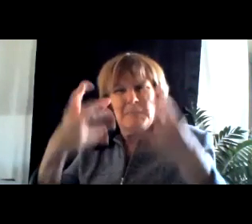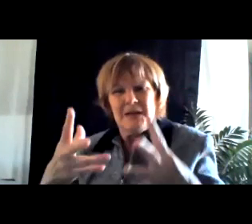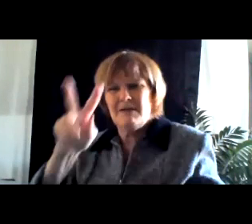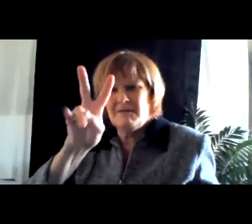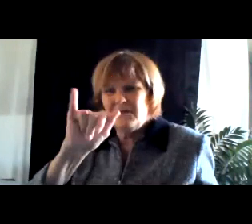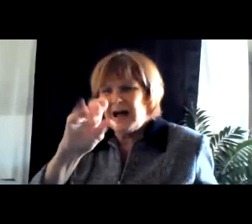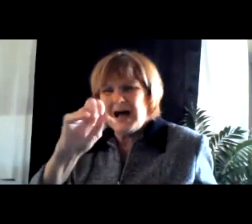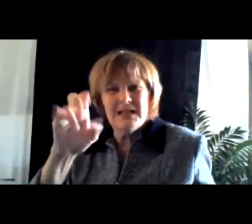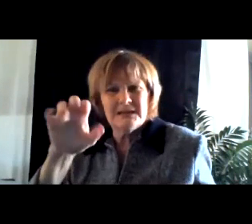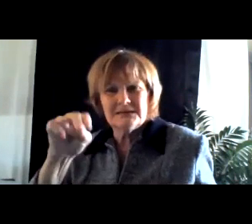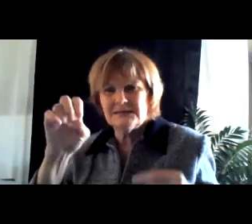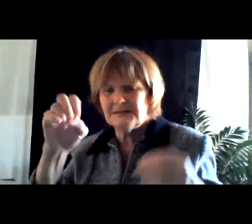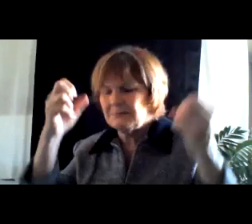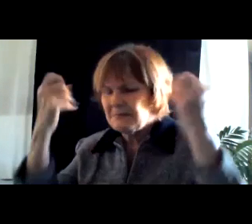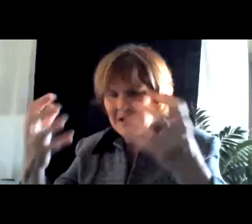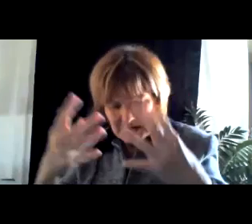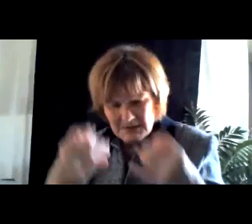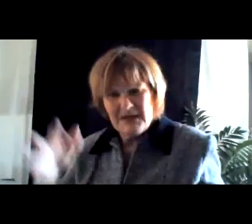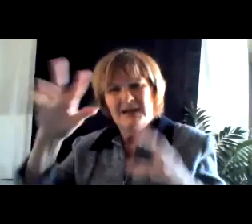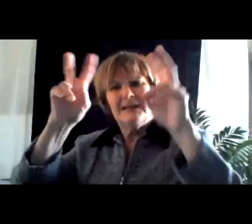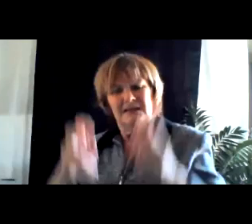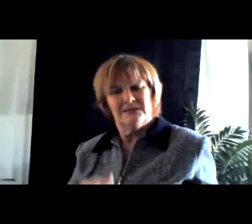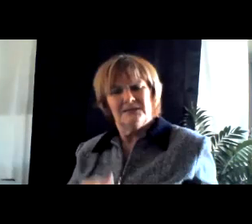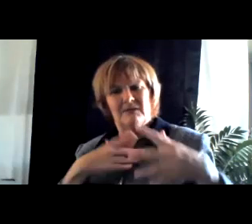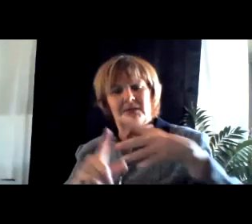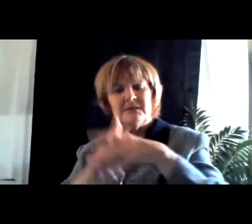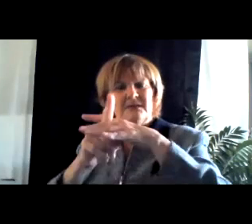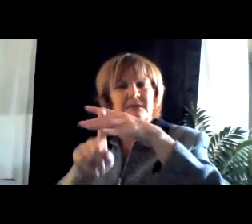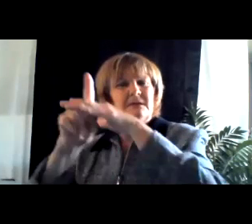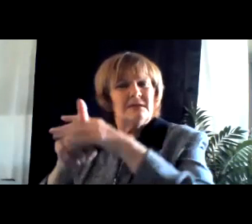have the potential to rise during disasters. Economic exploitation.